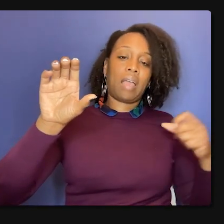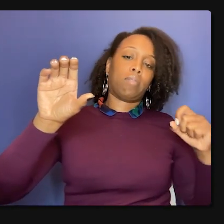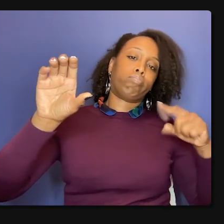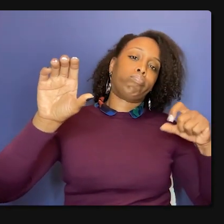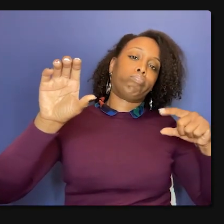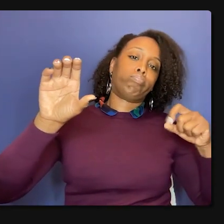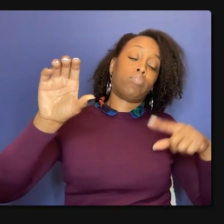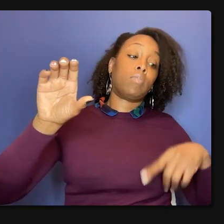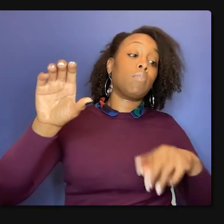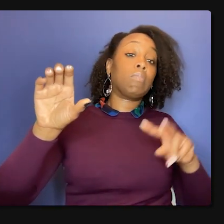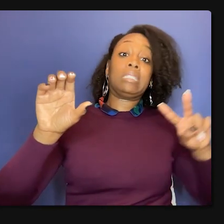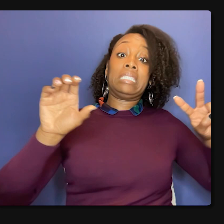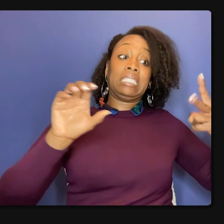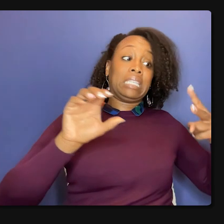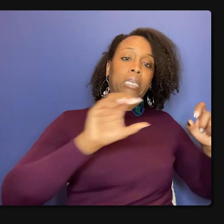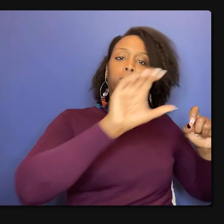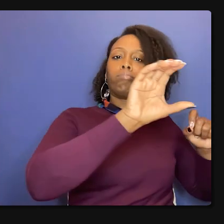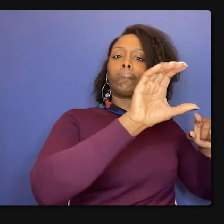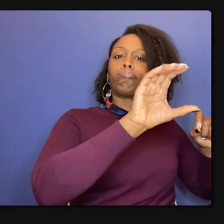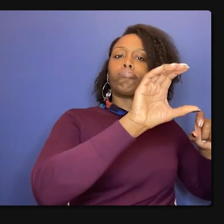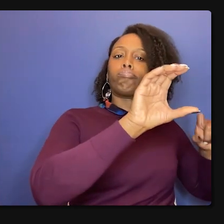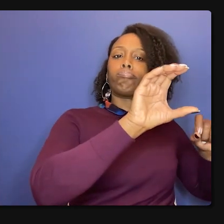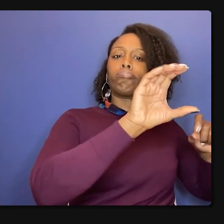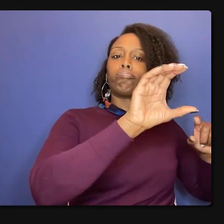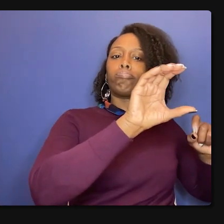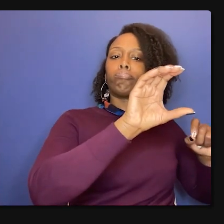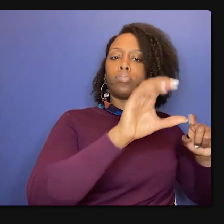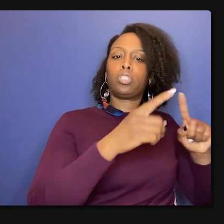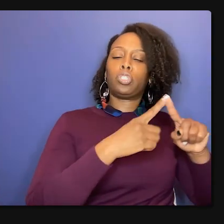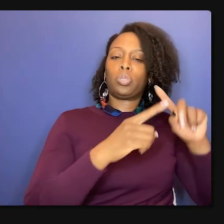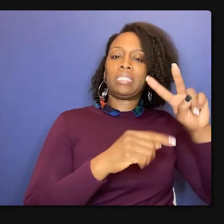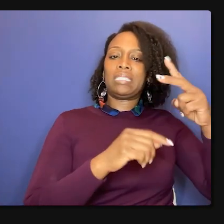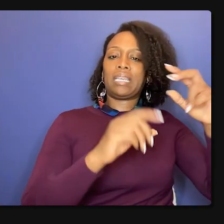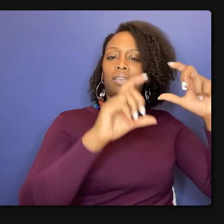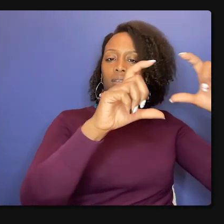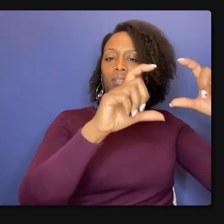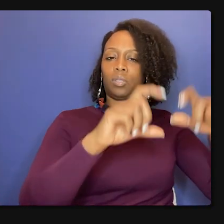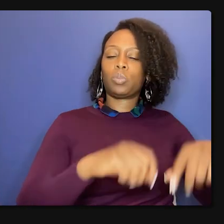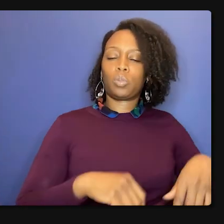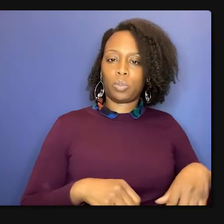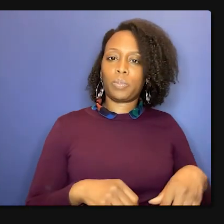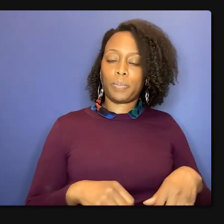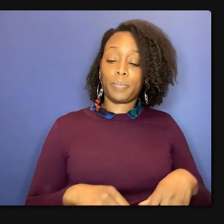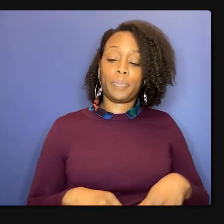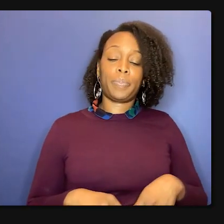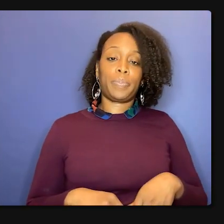and then I can send input with the second controller and that will go to the second console.